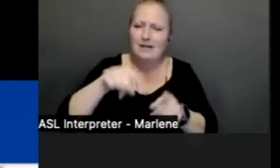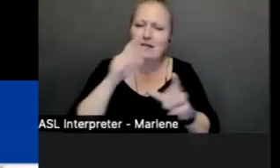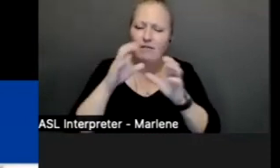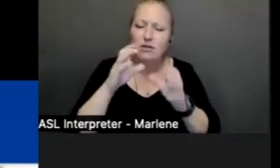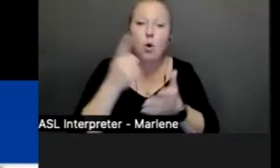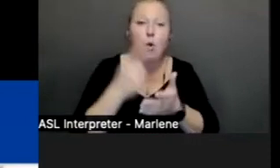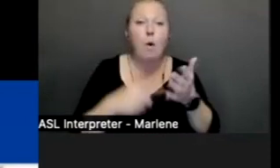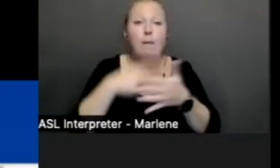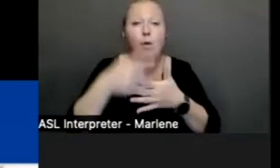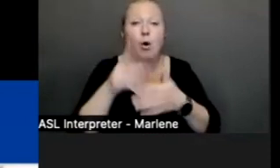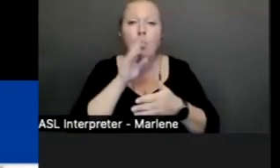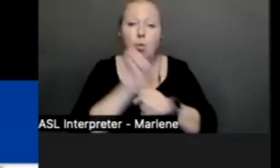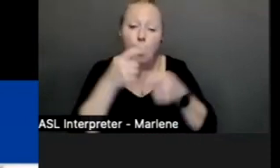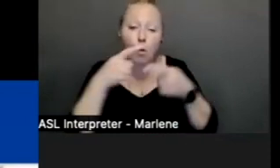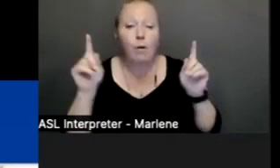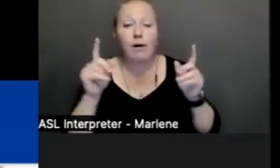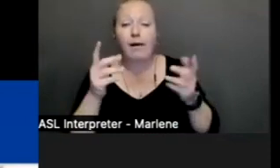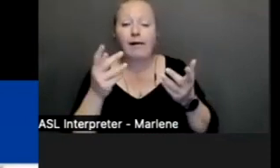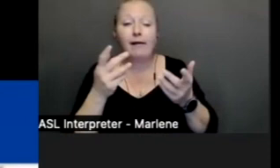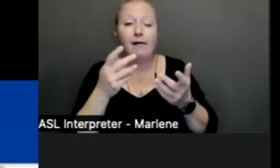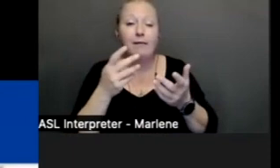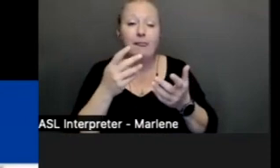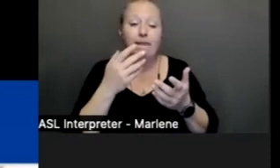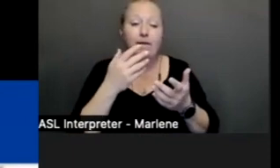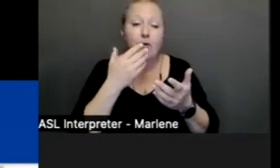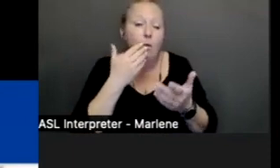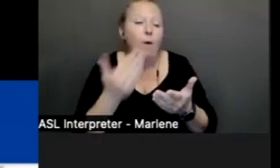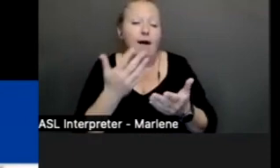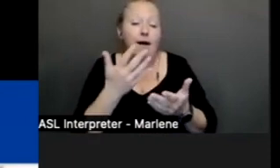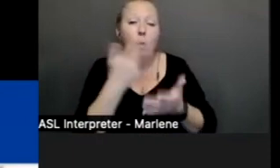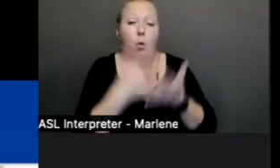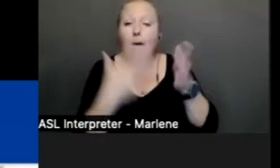working really well in the community? And what might be missing? So we'll be identifying some